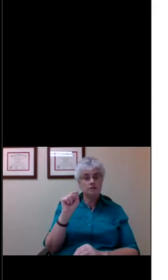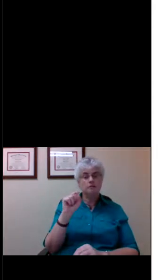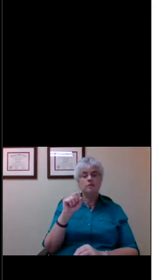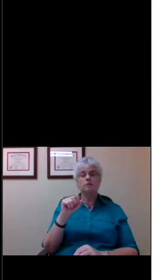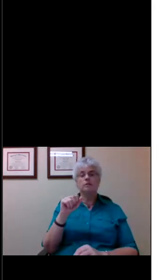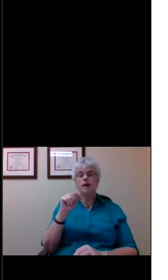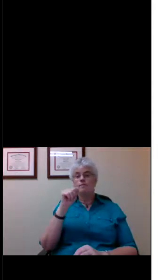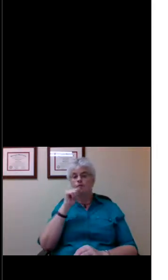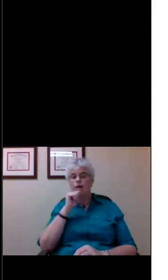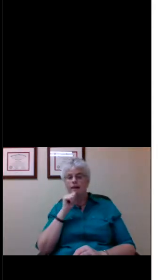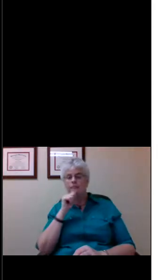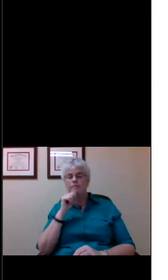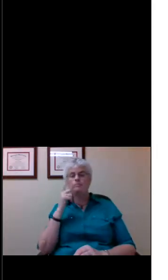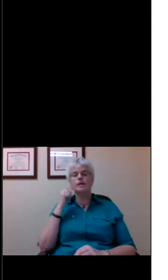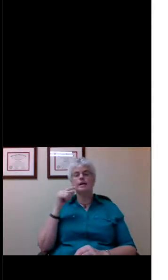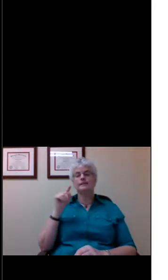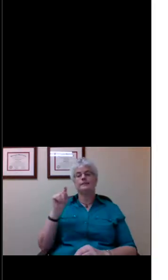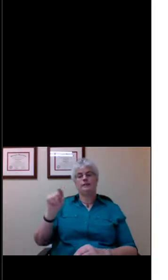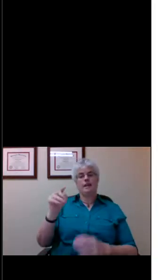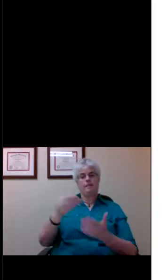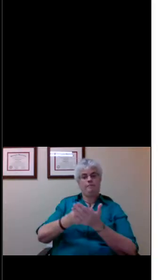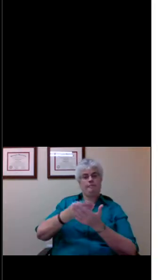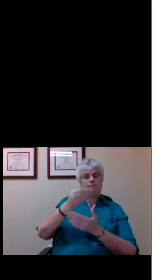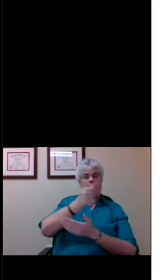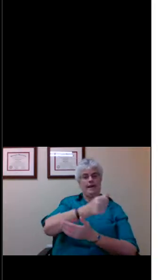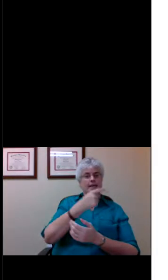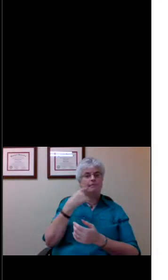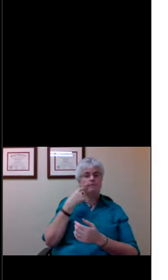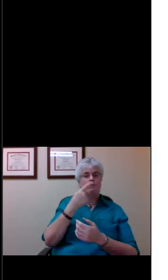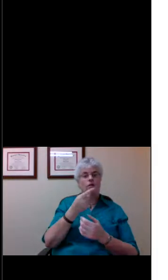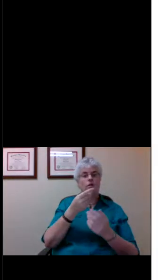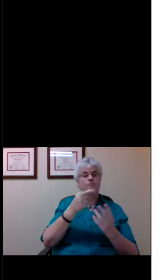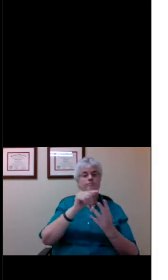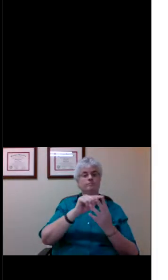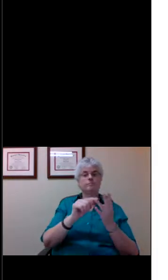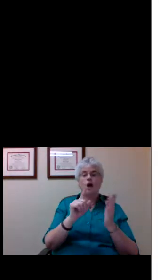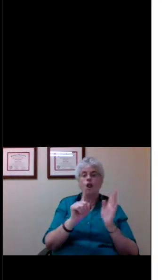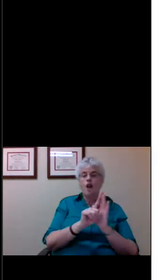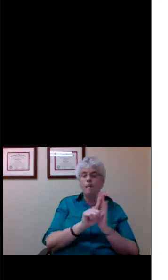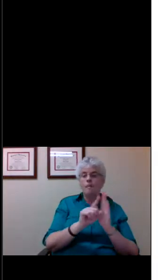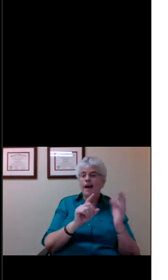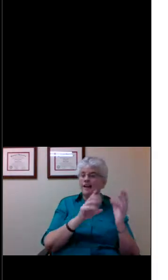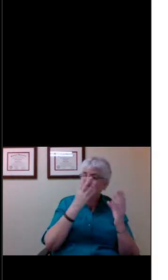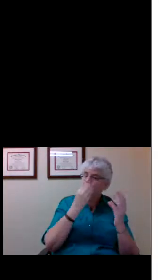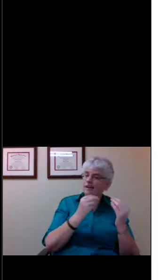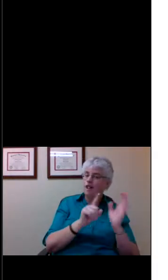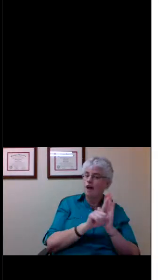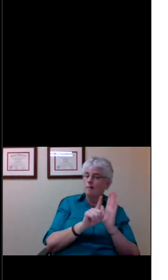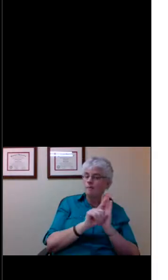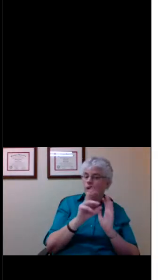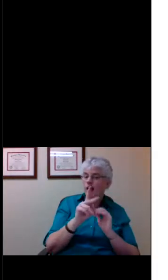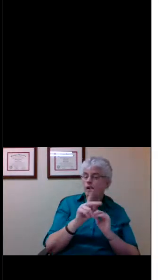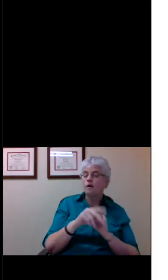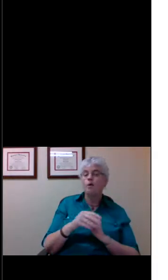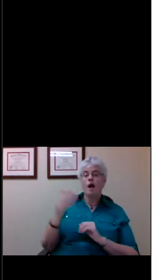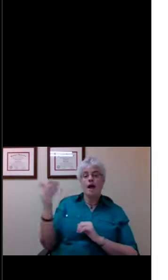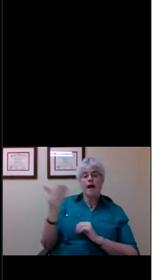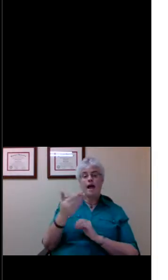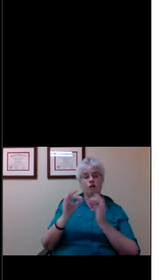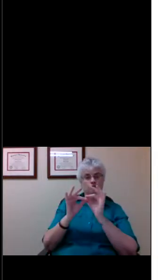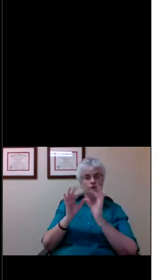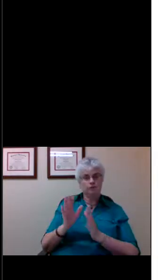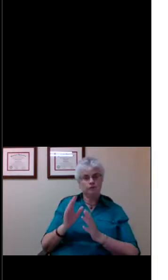state, private donations, because those monies can pay for alarm clocks,